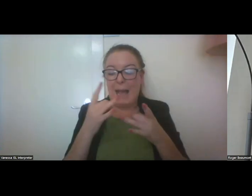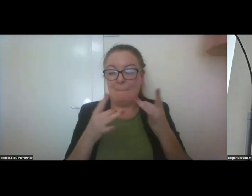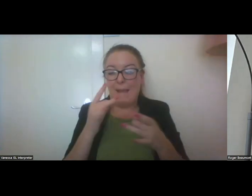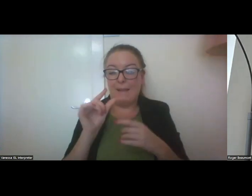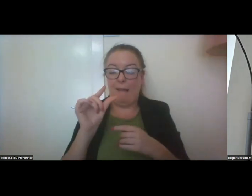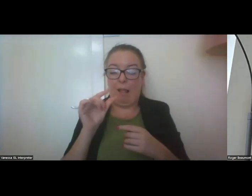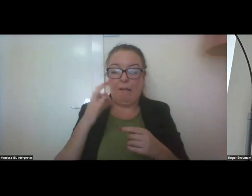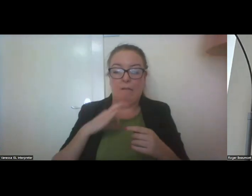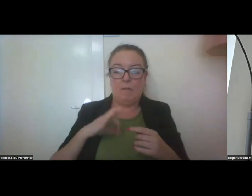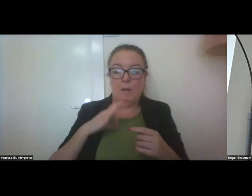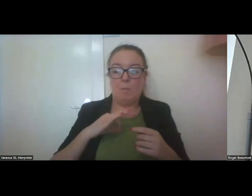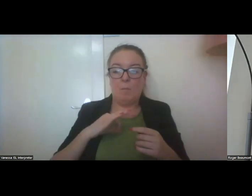So, that's kind of closed captioning.